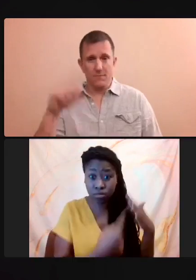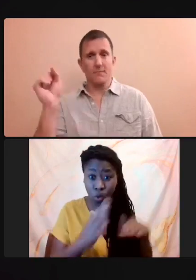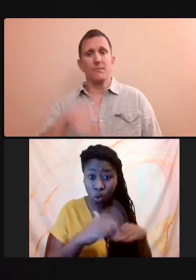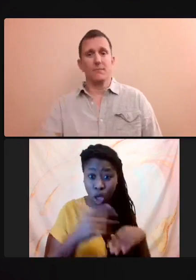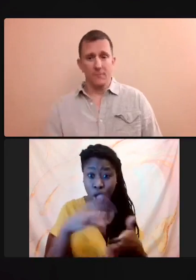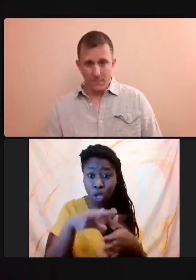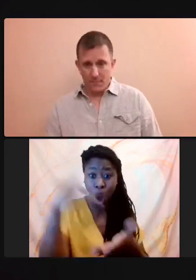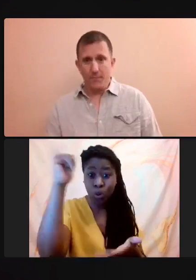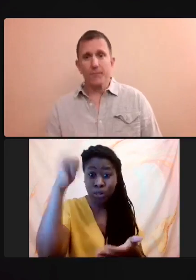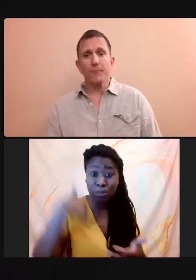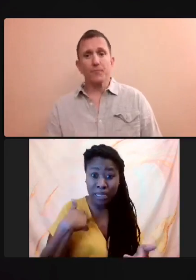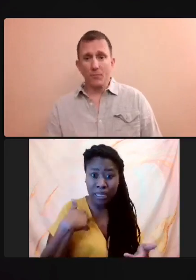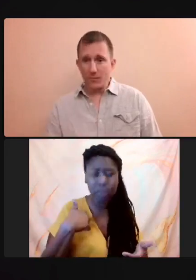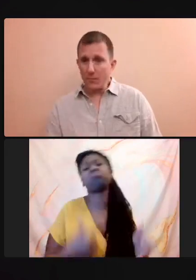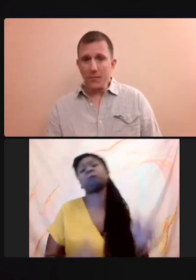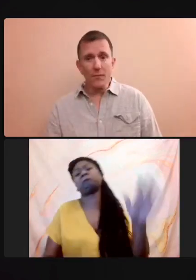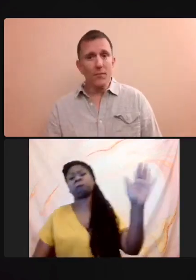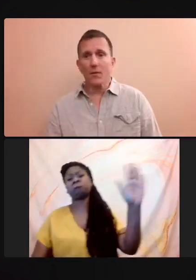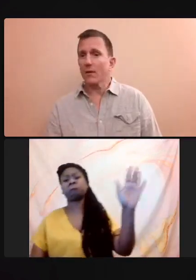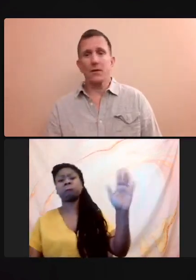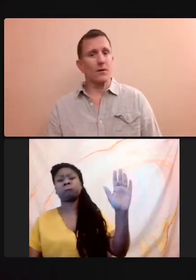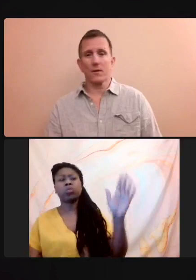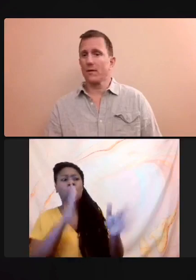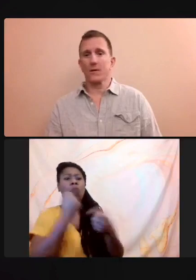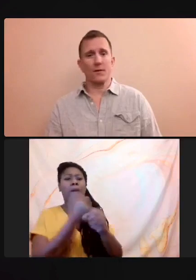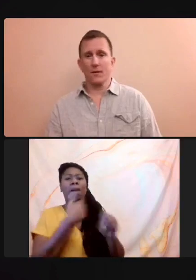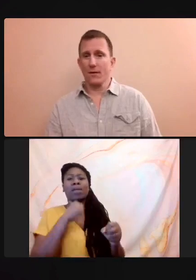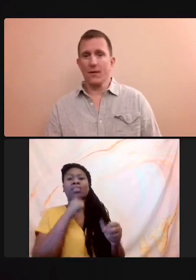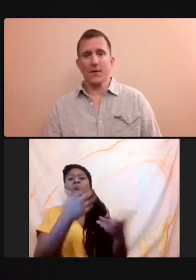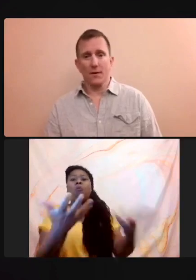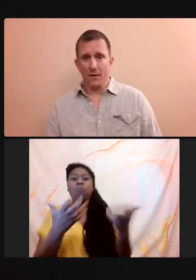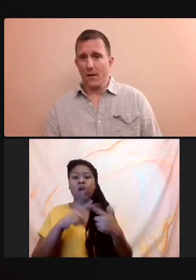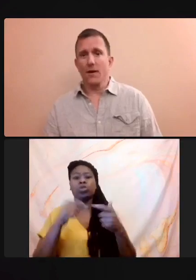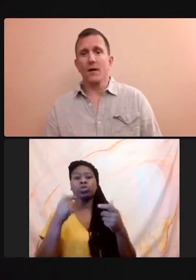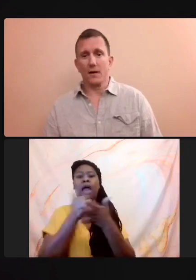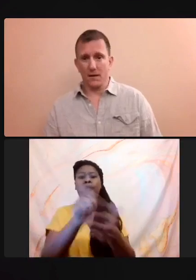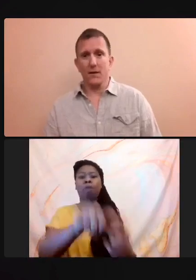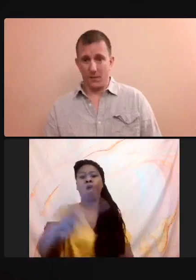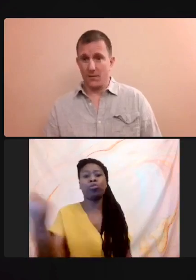You know, they've become certified, but then hold on, they've just ghosted me. No, no, no, no, no, no, no. We need to make sure